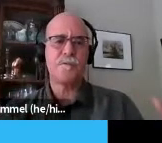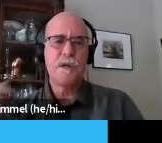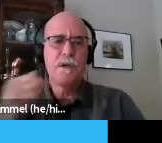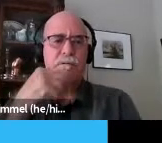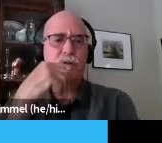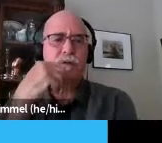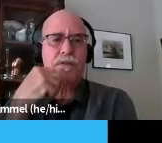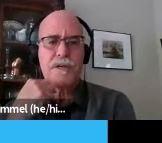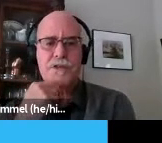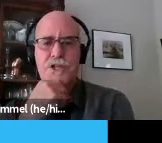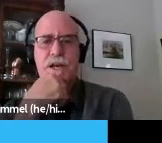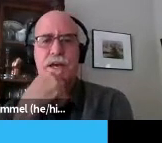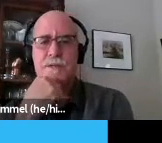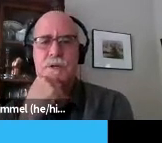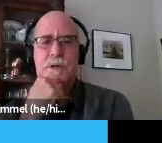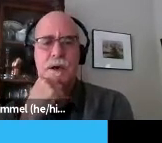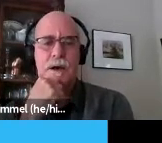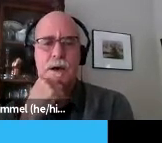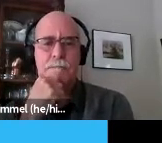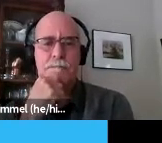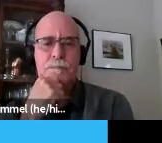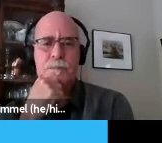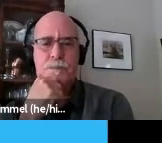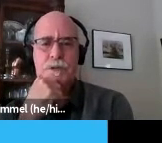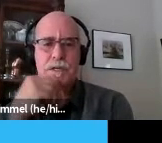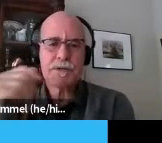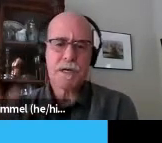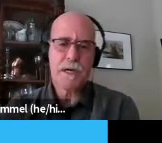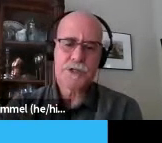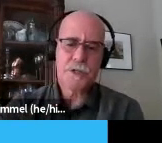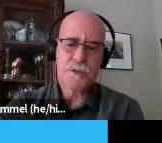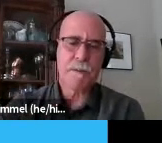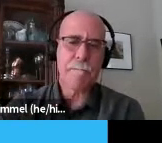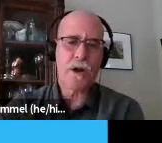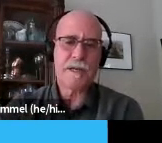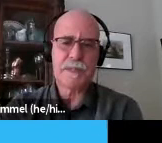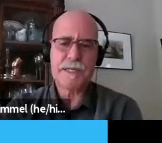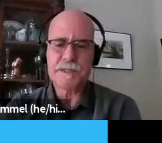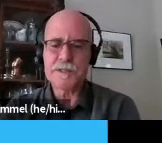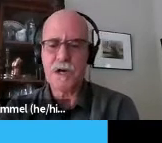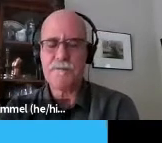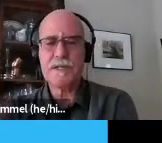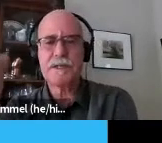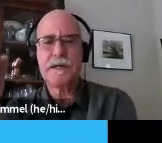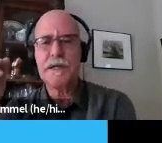Full three sheds. Shows the marketplace itself.